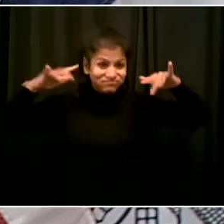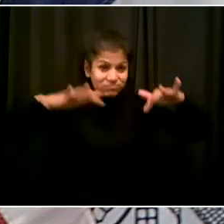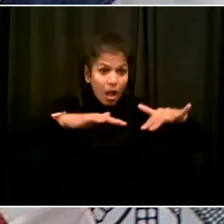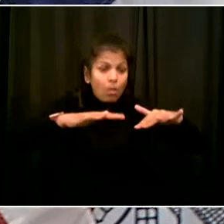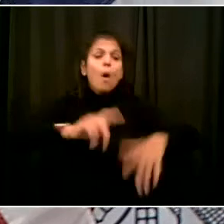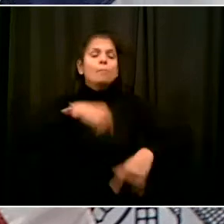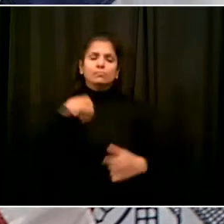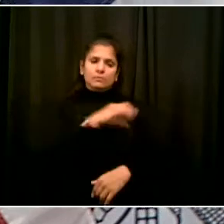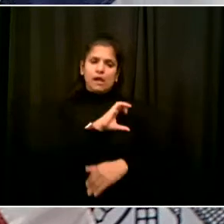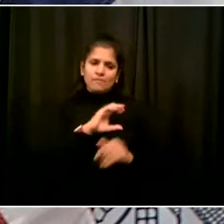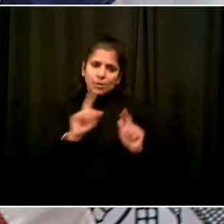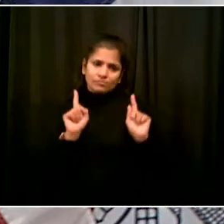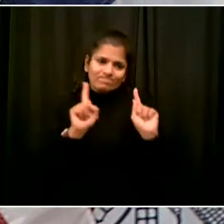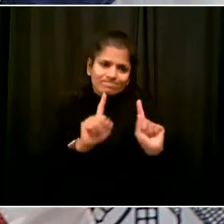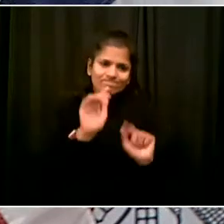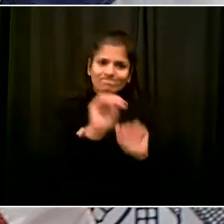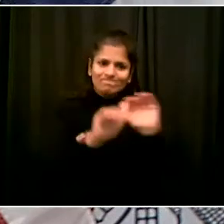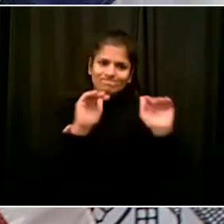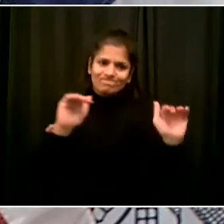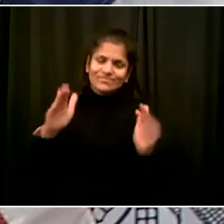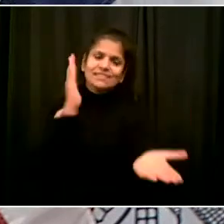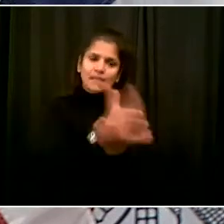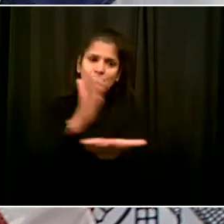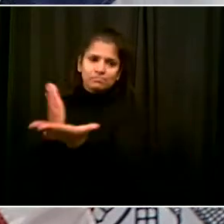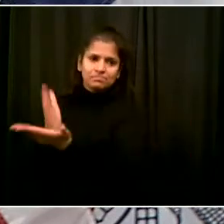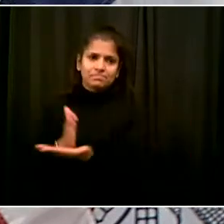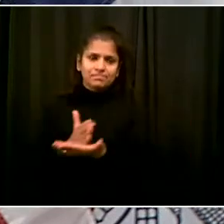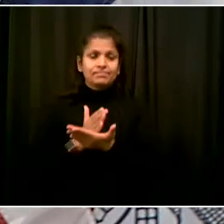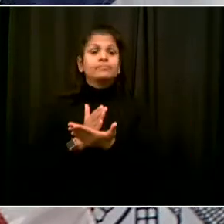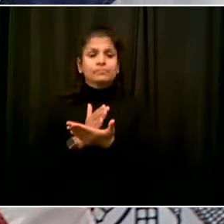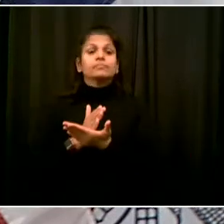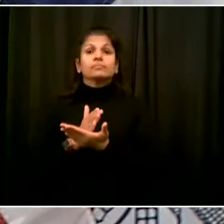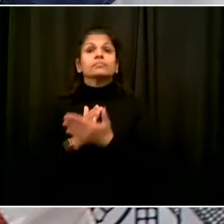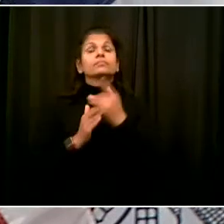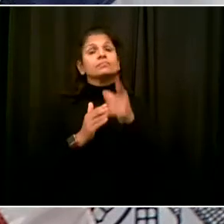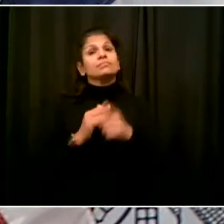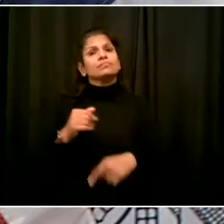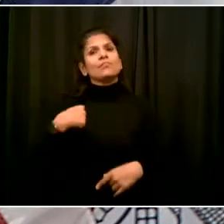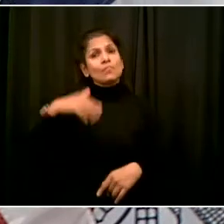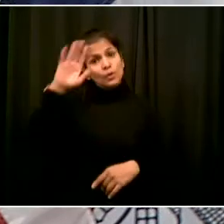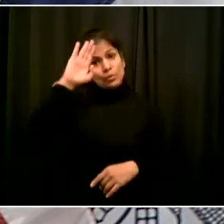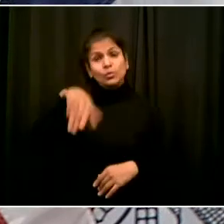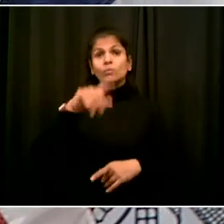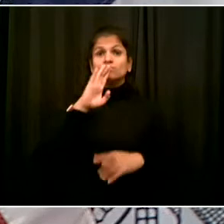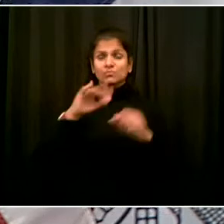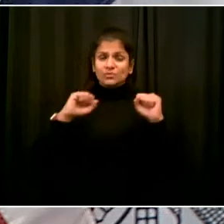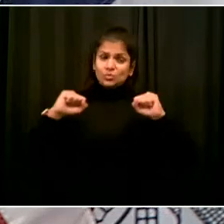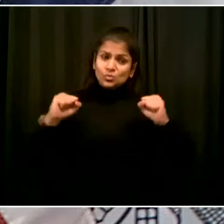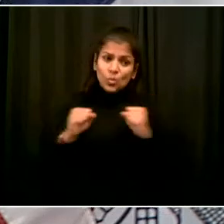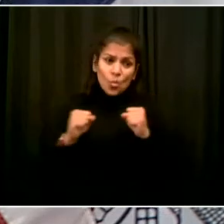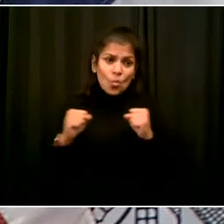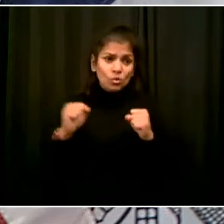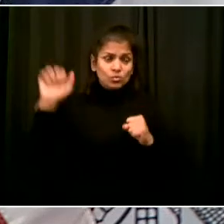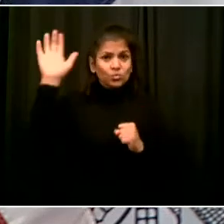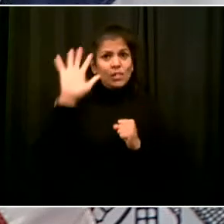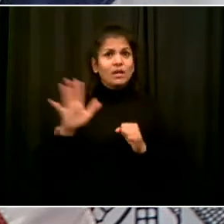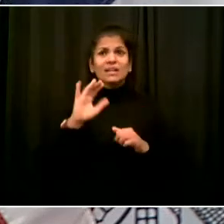INTERVENE TO STOP. JUST THINK ABOUT